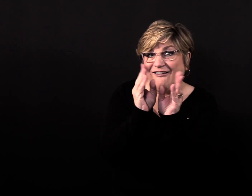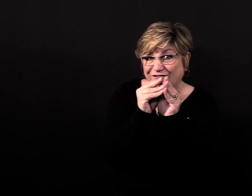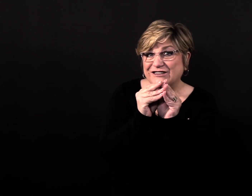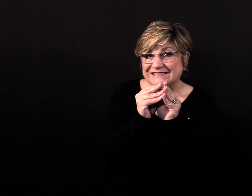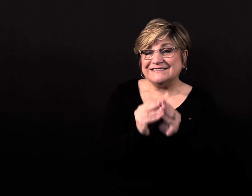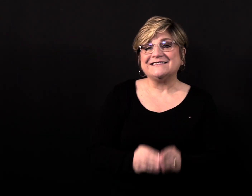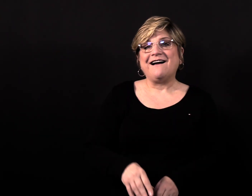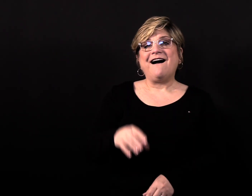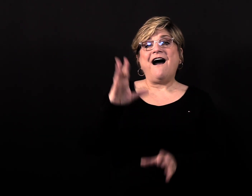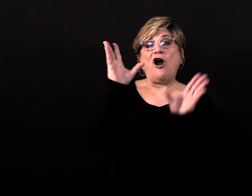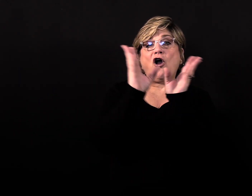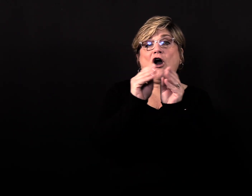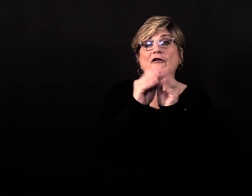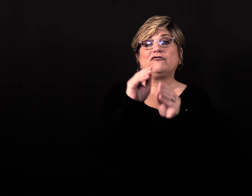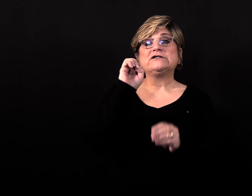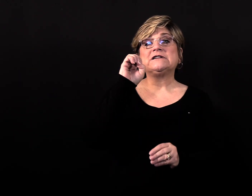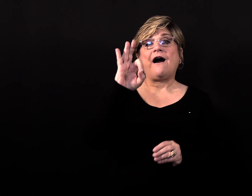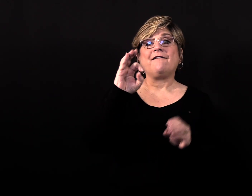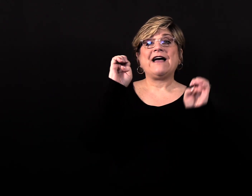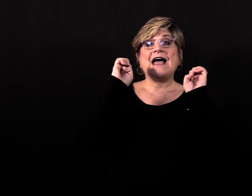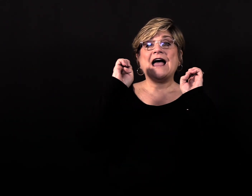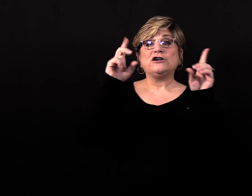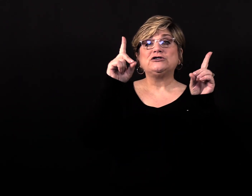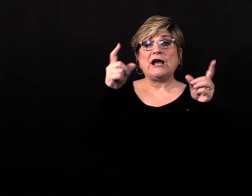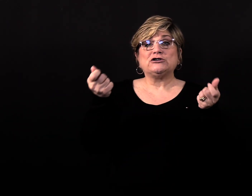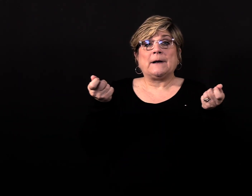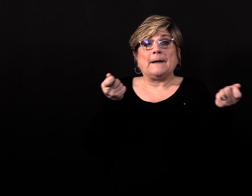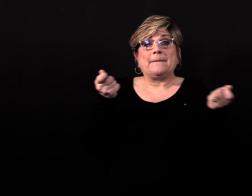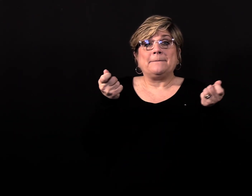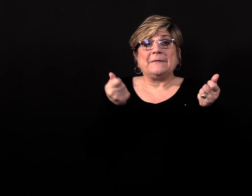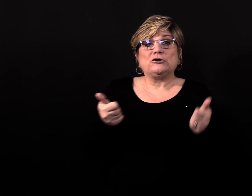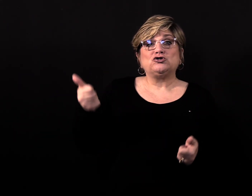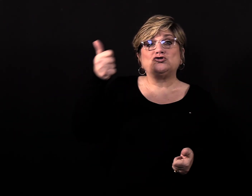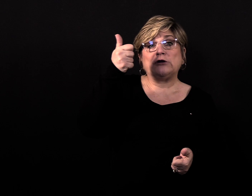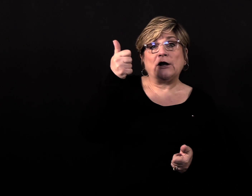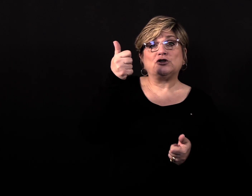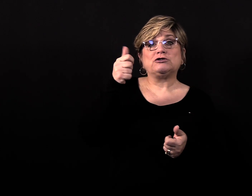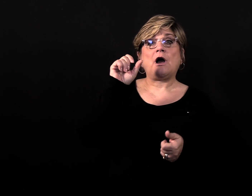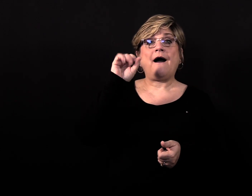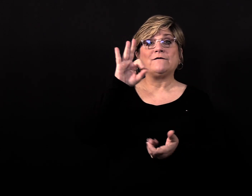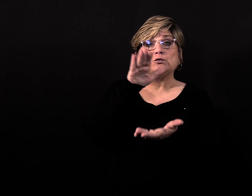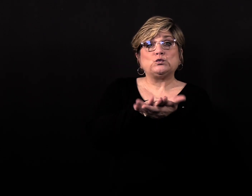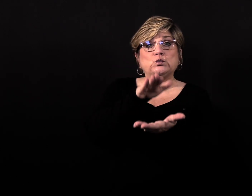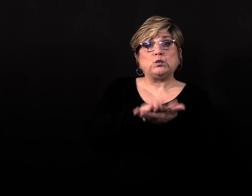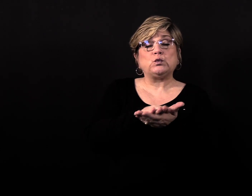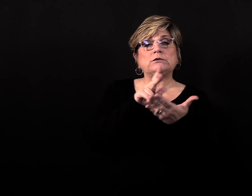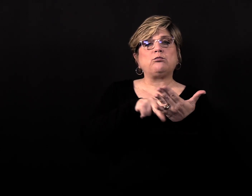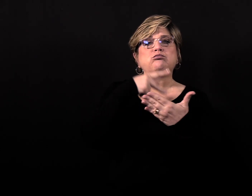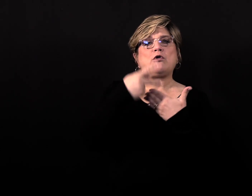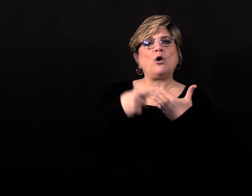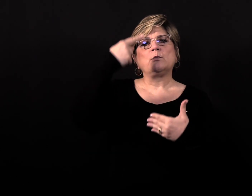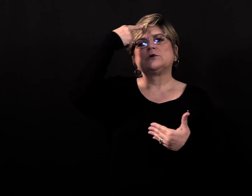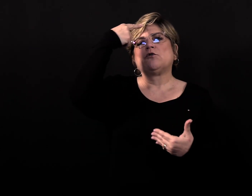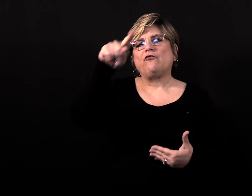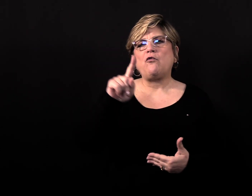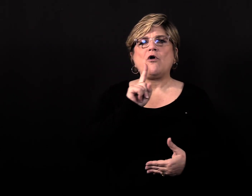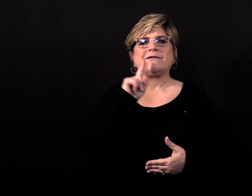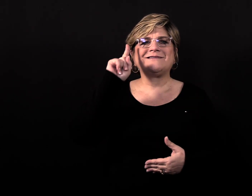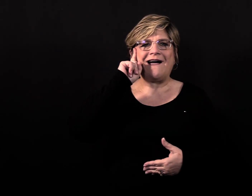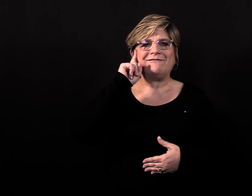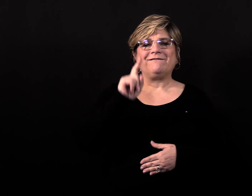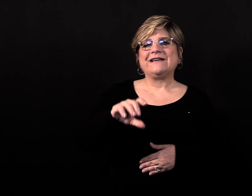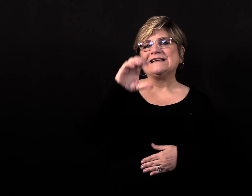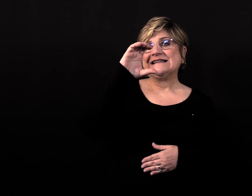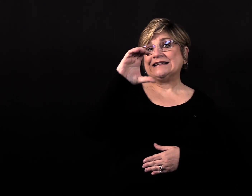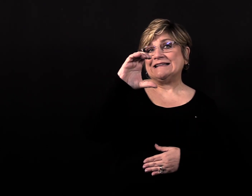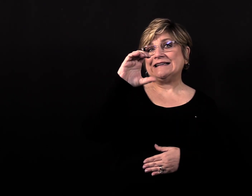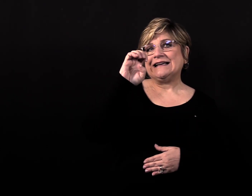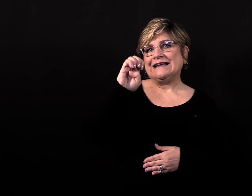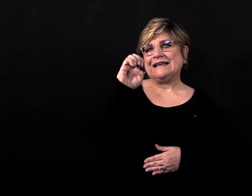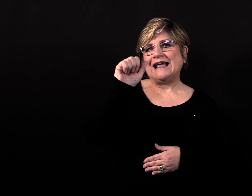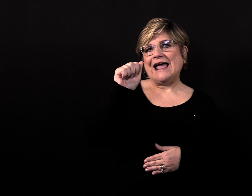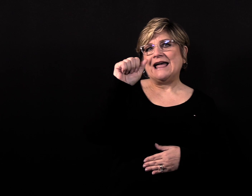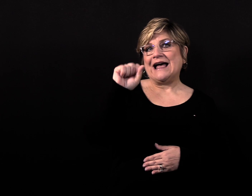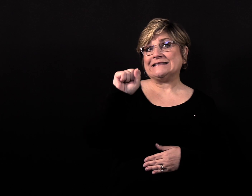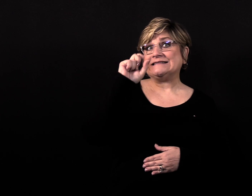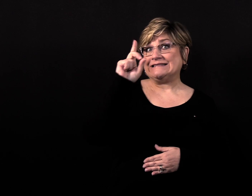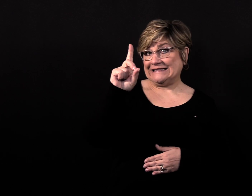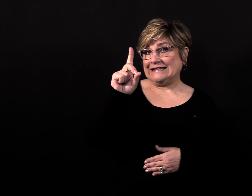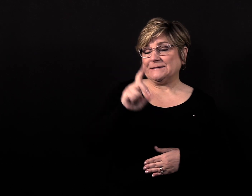Conference of Educational Administrators of Schools and Programs for the Deaf (CEASD).